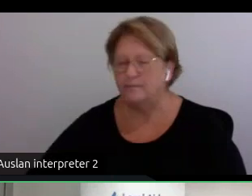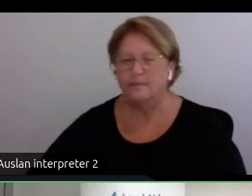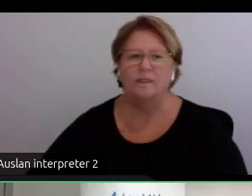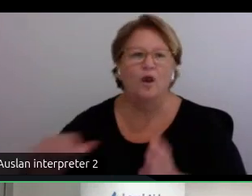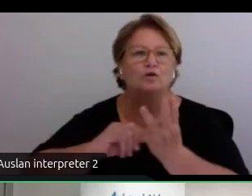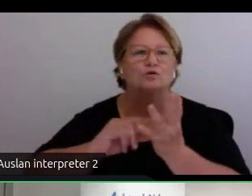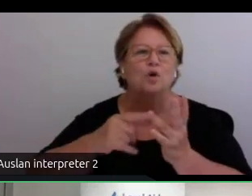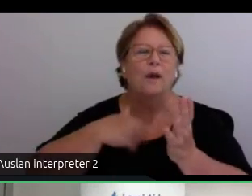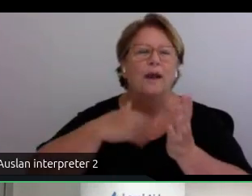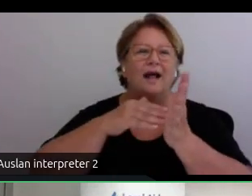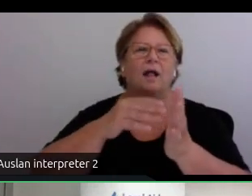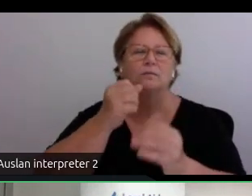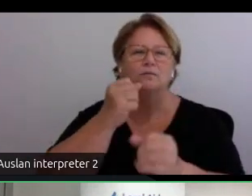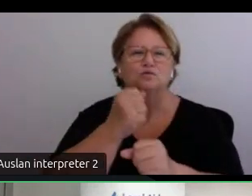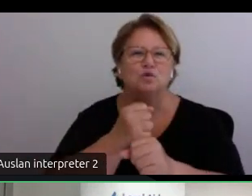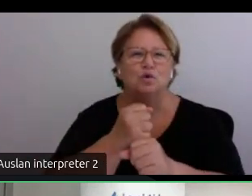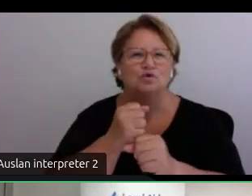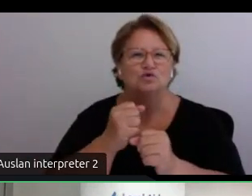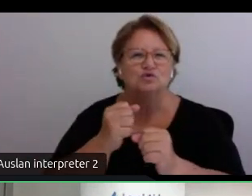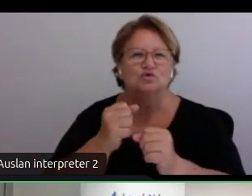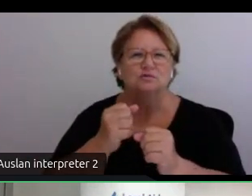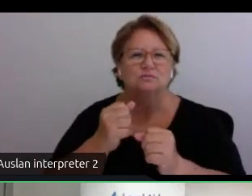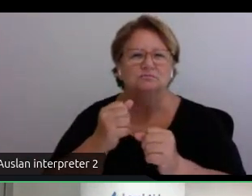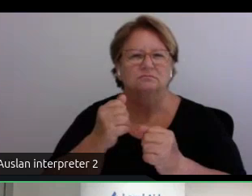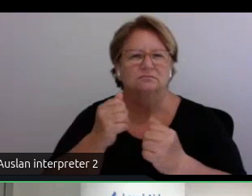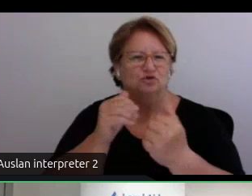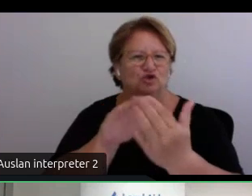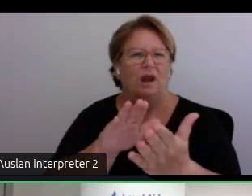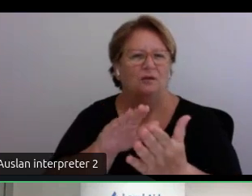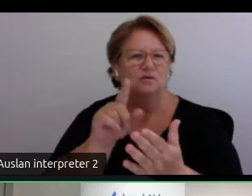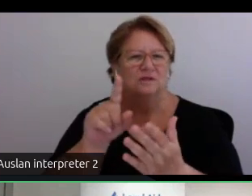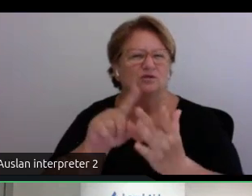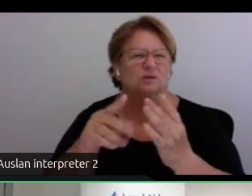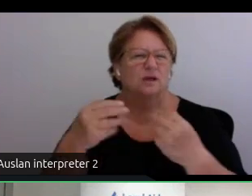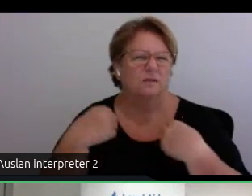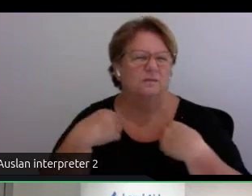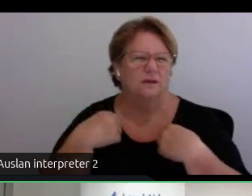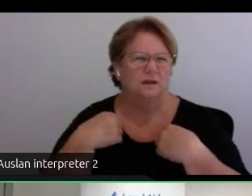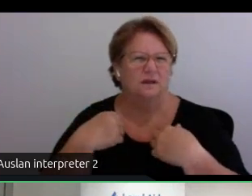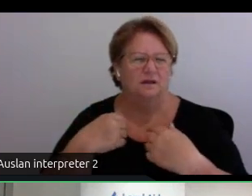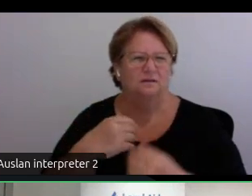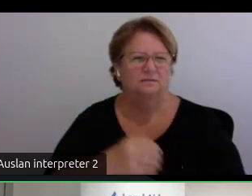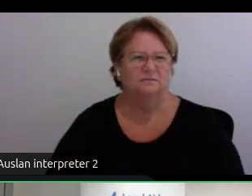decision, we help George challenge the insurer's decision. So any decision that insurance company